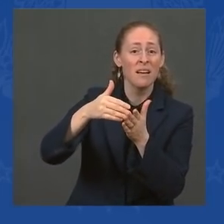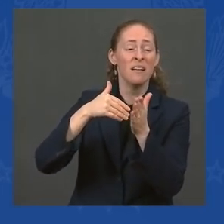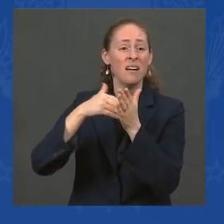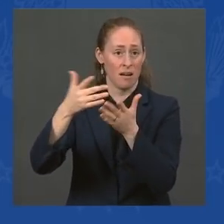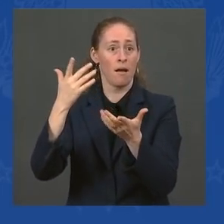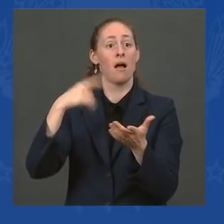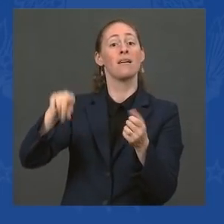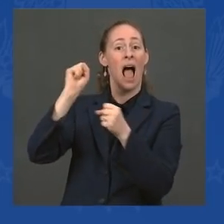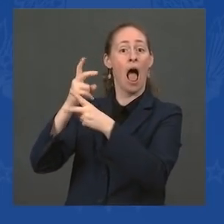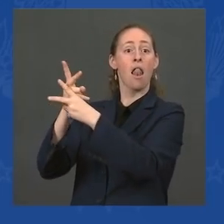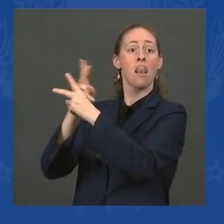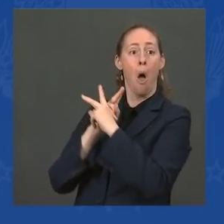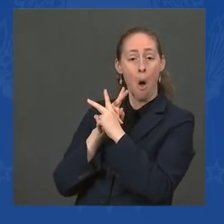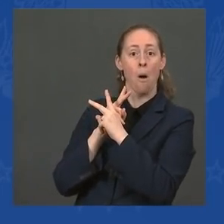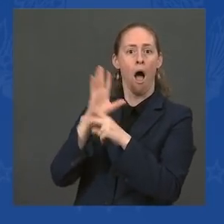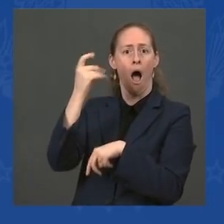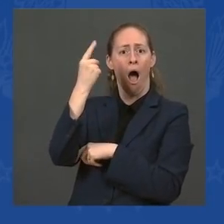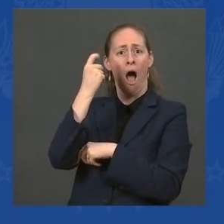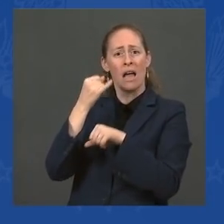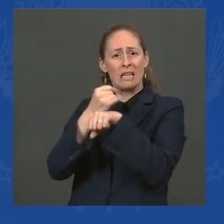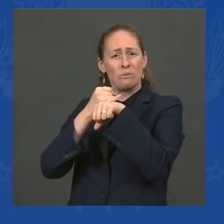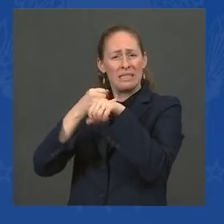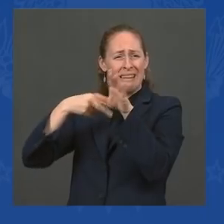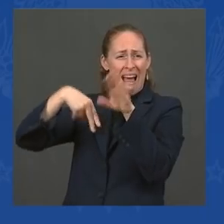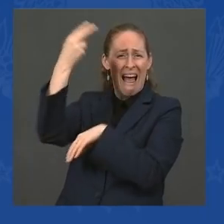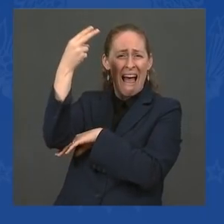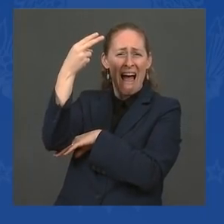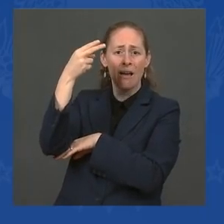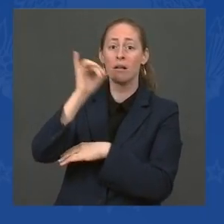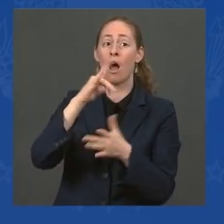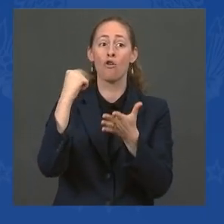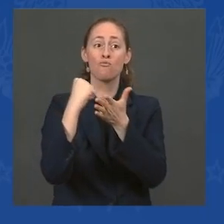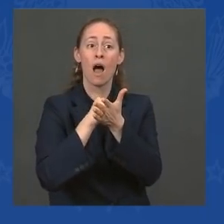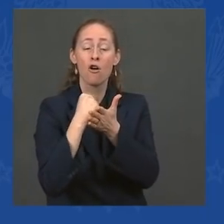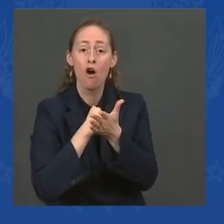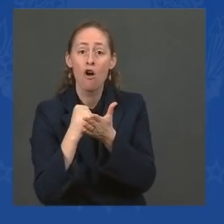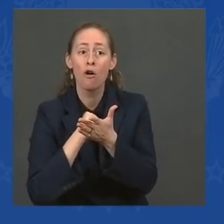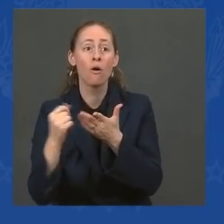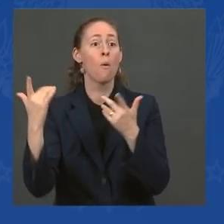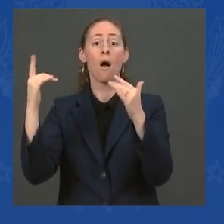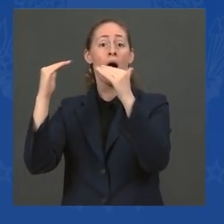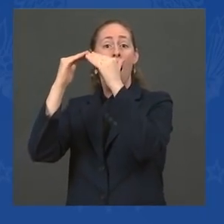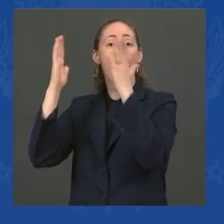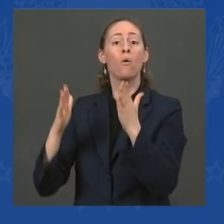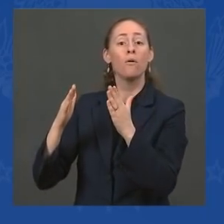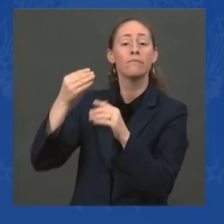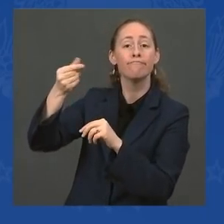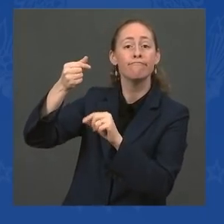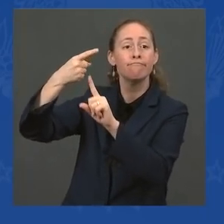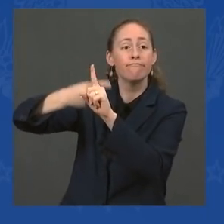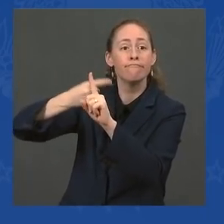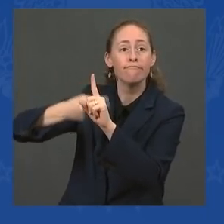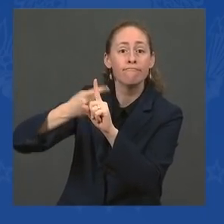whether they're putting something on a credit card or they're getting a mortgage. And for the small businesses trying to recover from the pandemic,